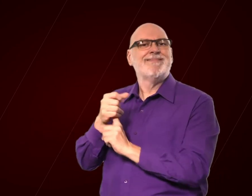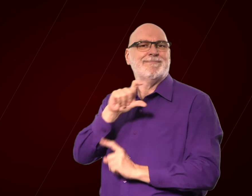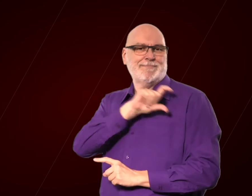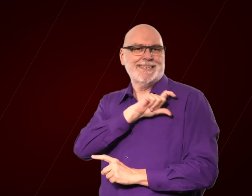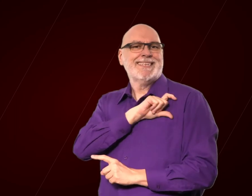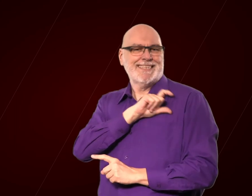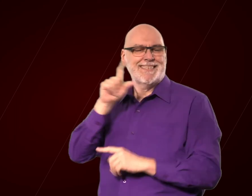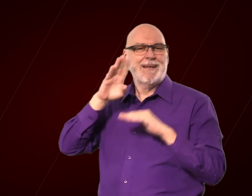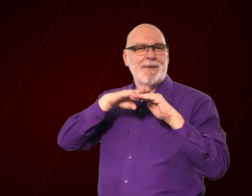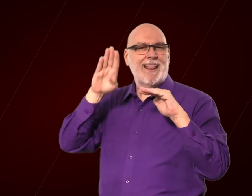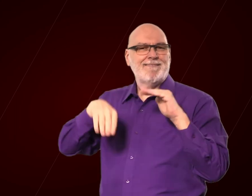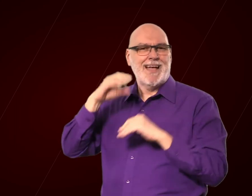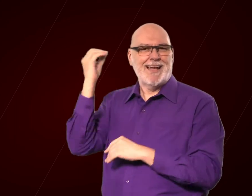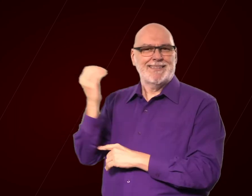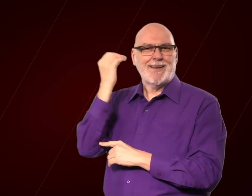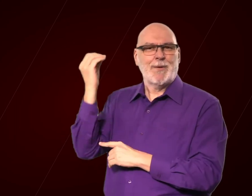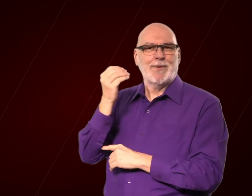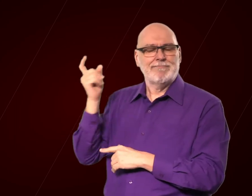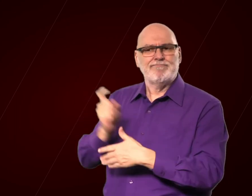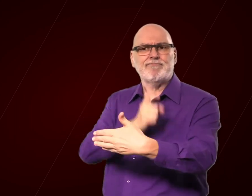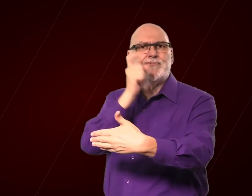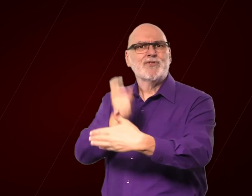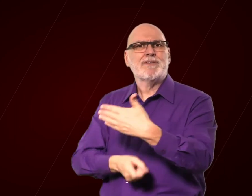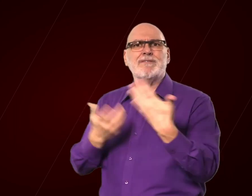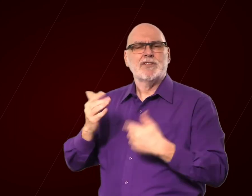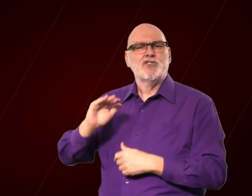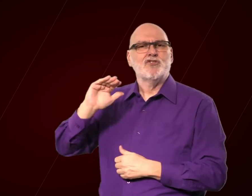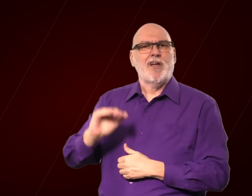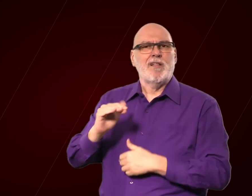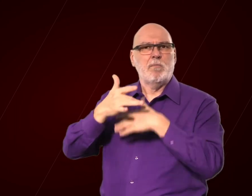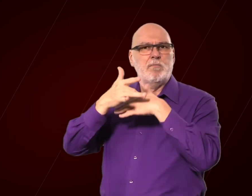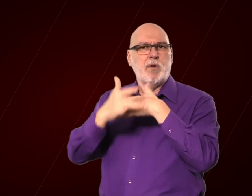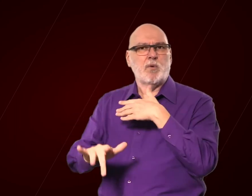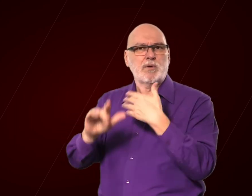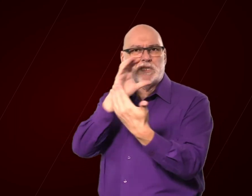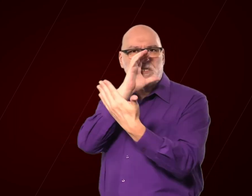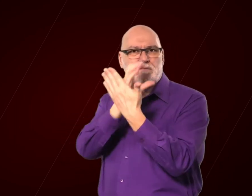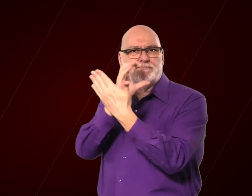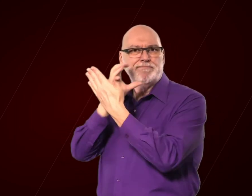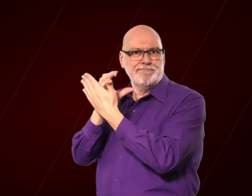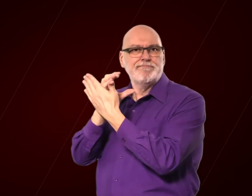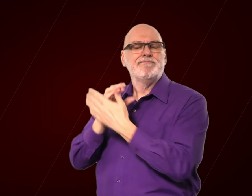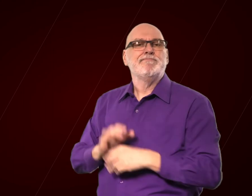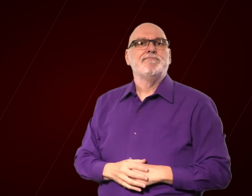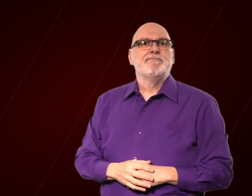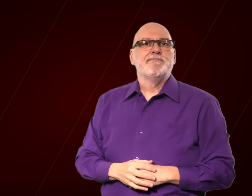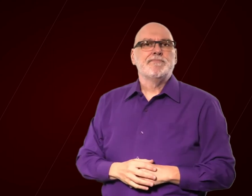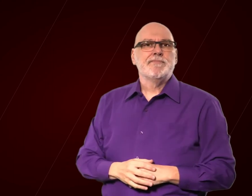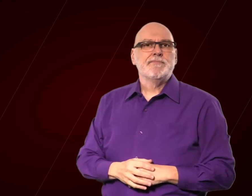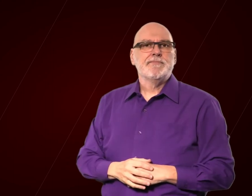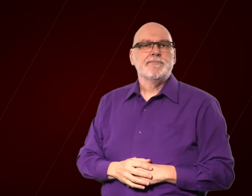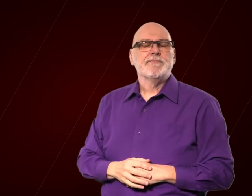the Belleville police in Ontario on charges of child pornography.